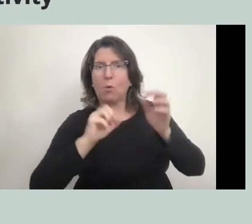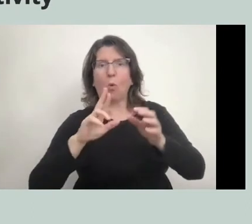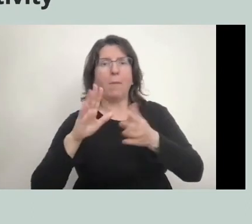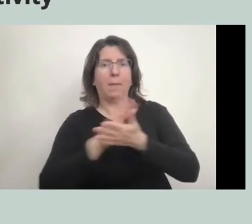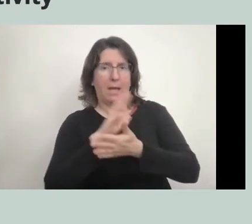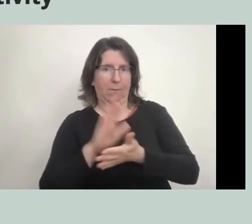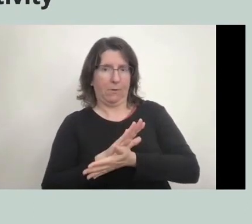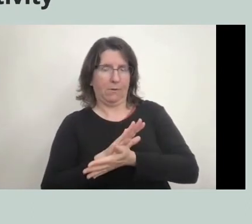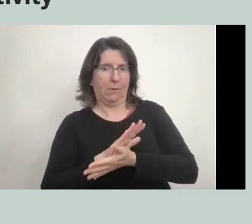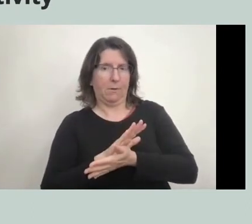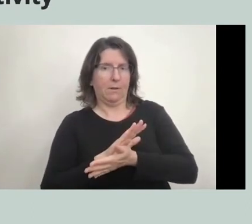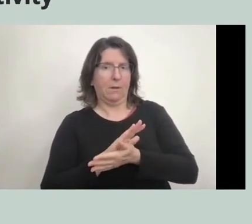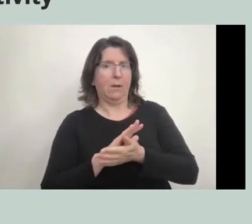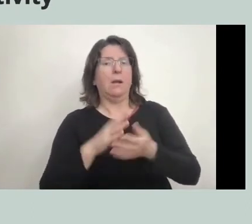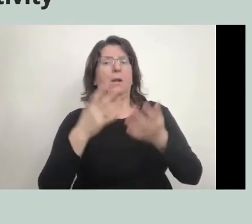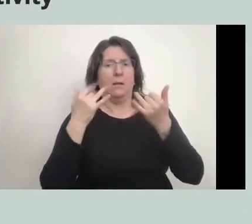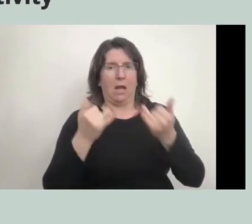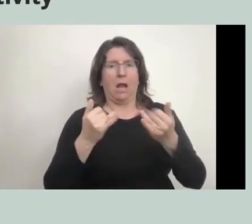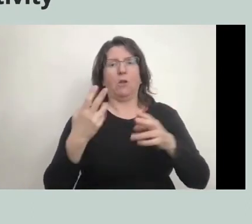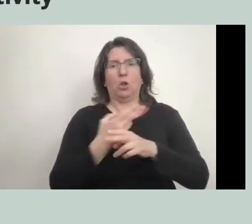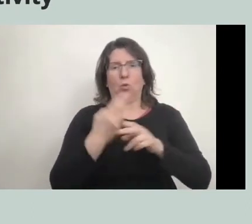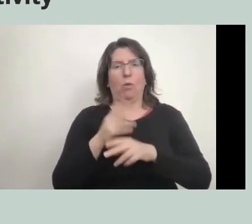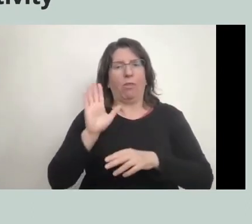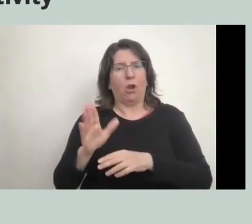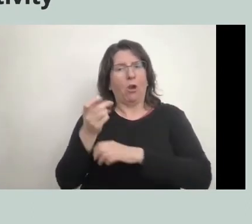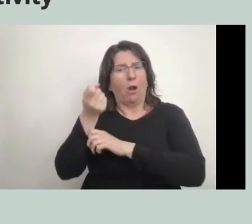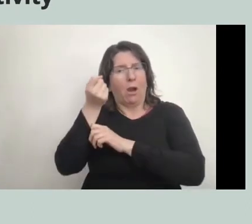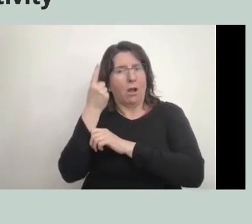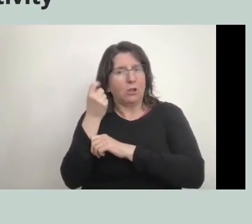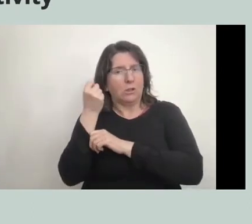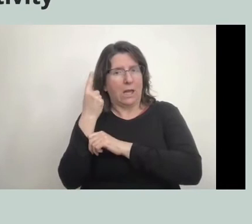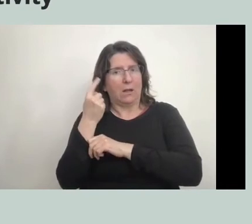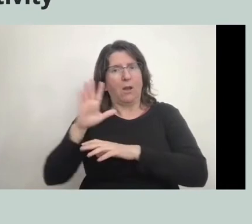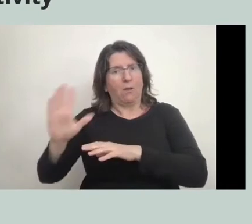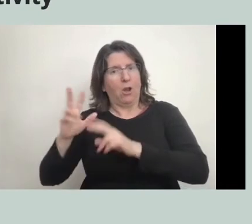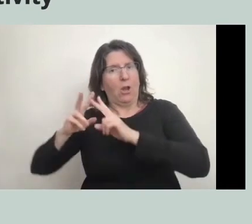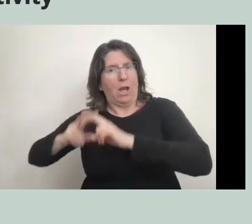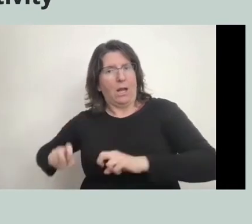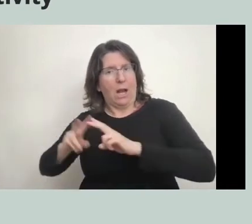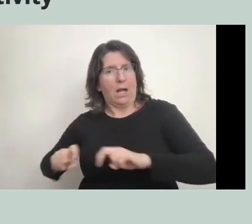Based on their understanding of the content, their original analysis of the content, and